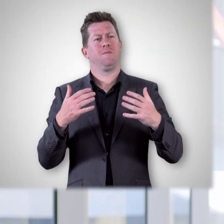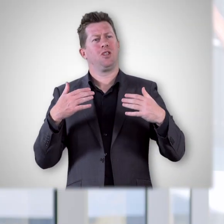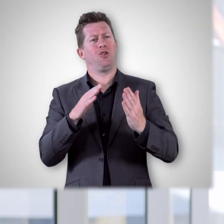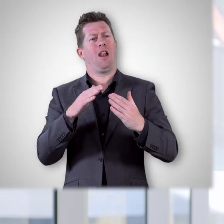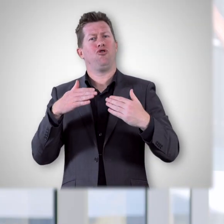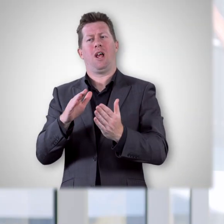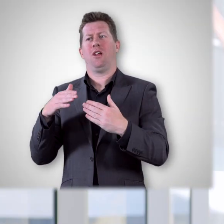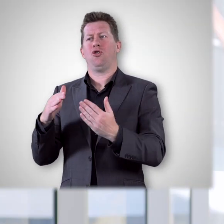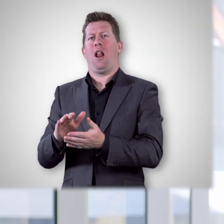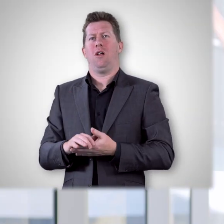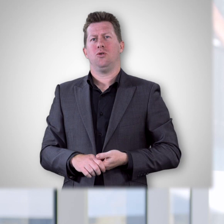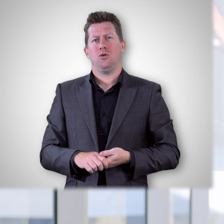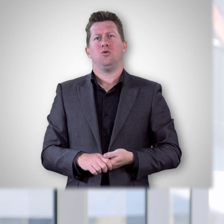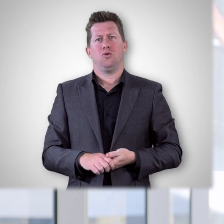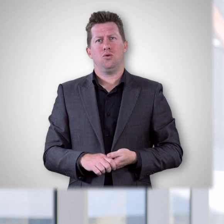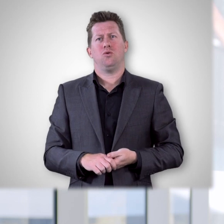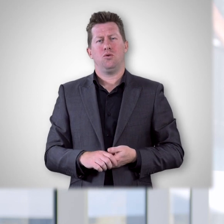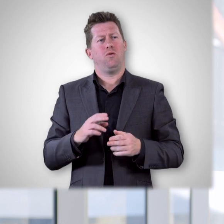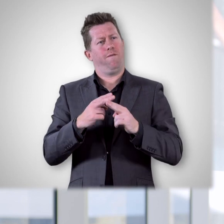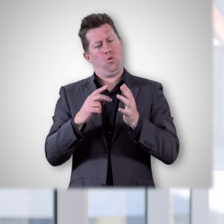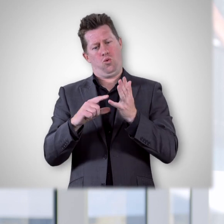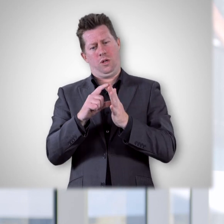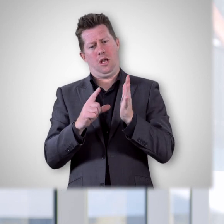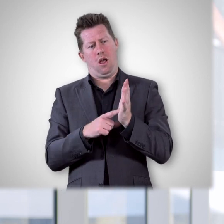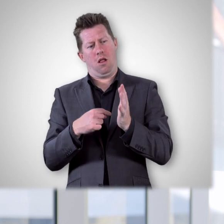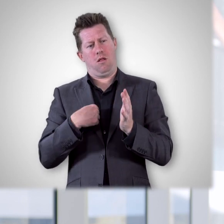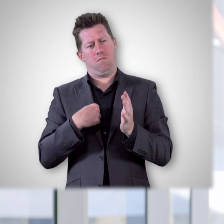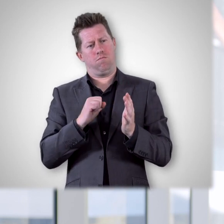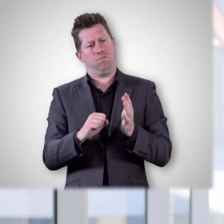Some of the challenges I’ve experienced in developing universally designed material